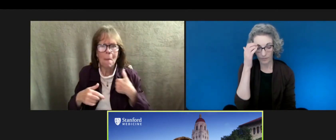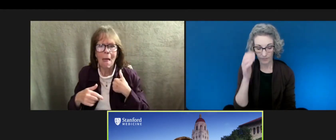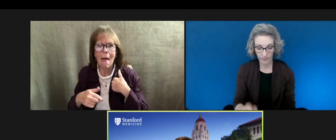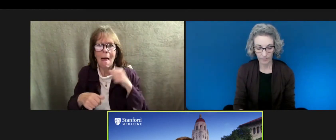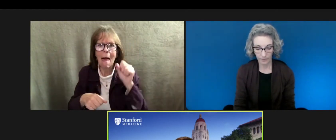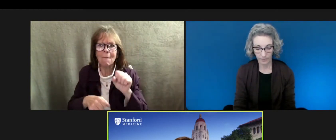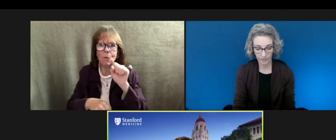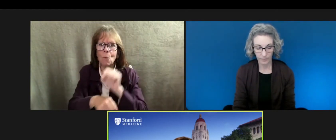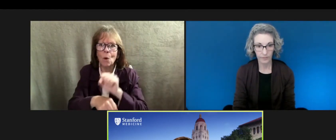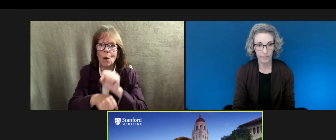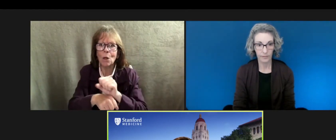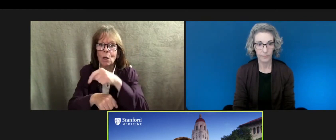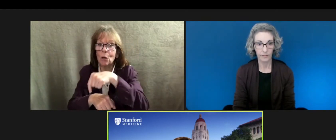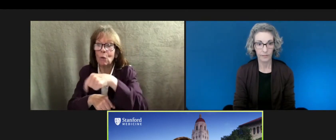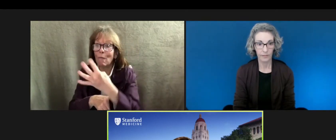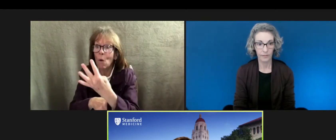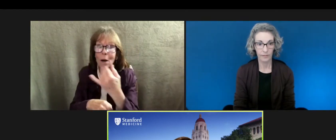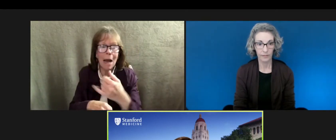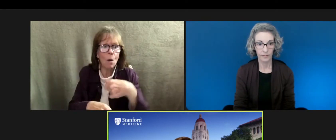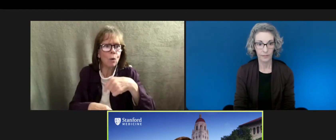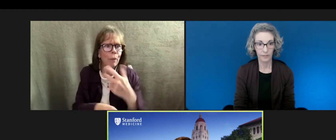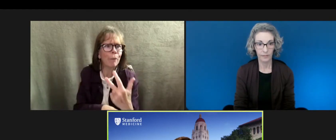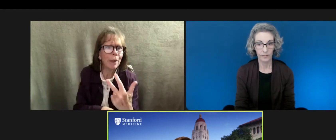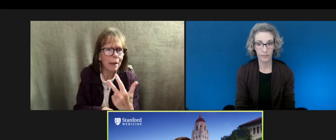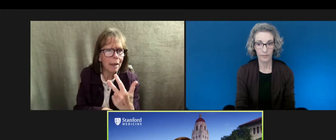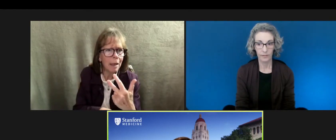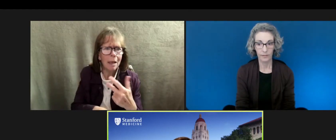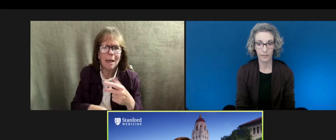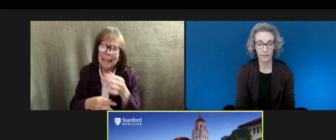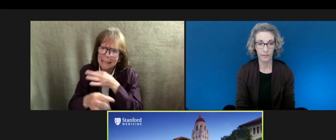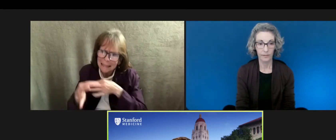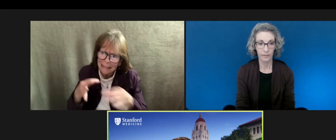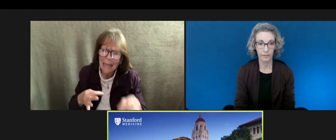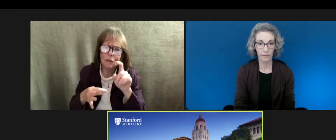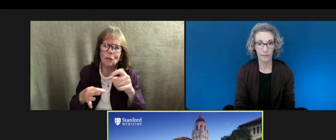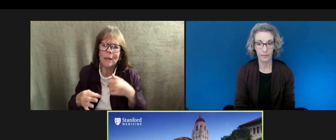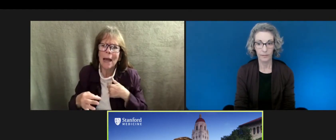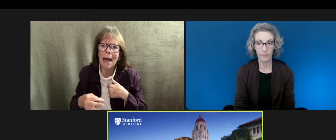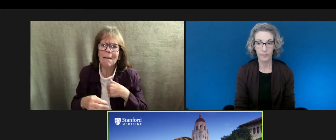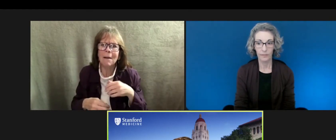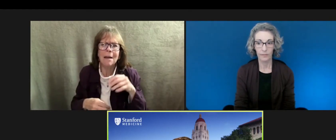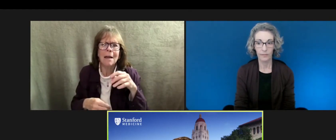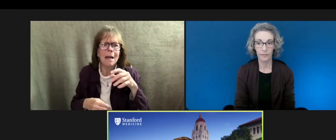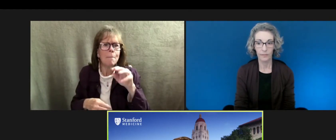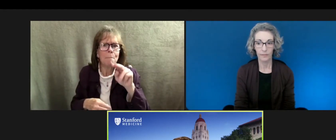The hospital should be replacing me with a PA or an MP or another doctor,